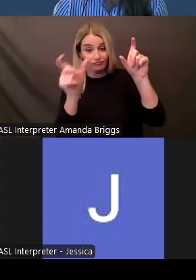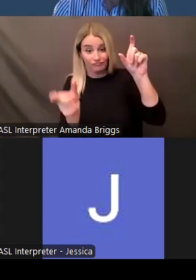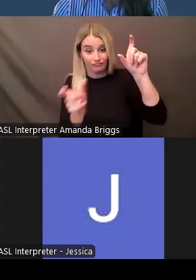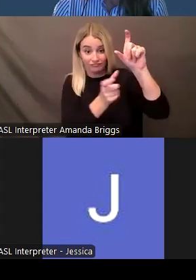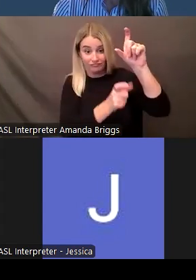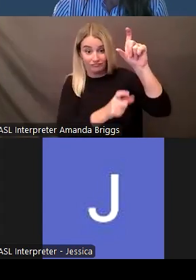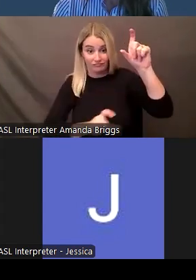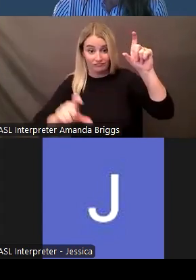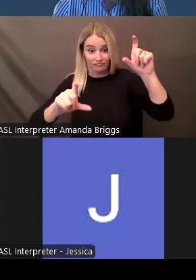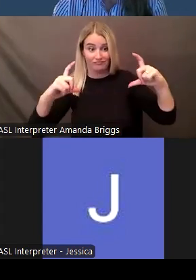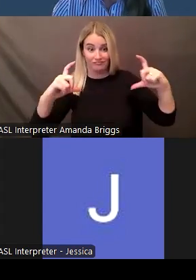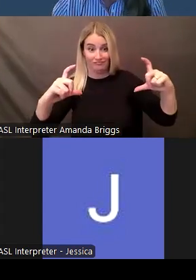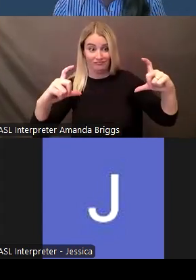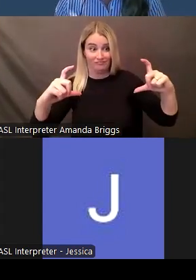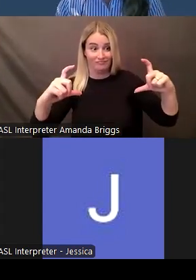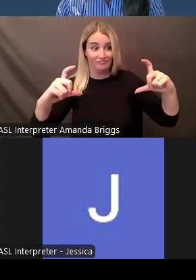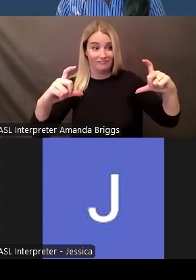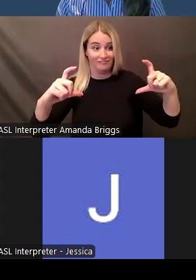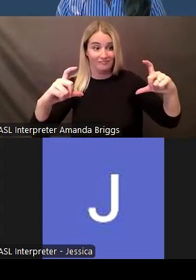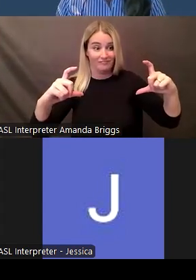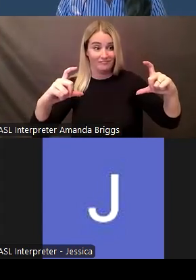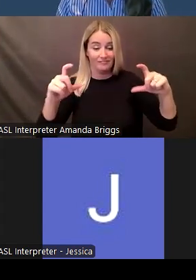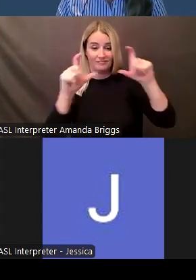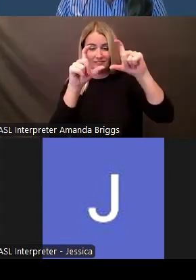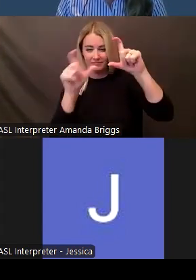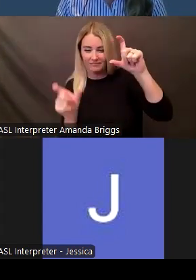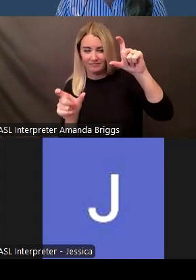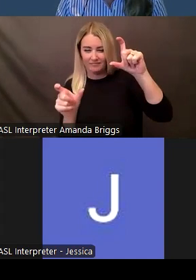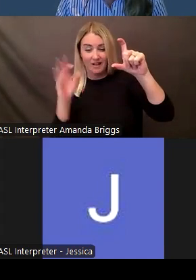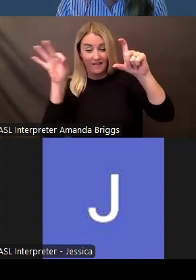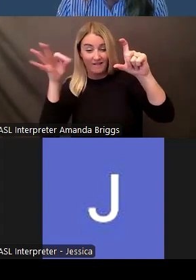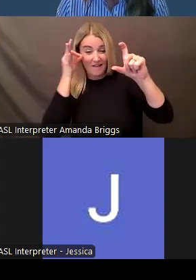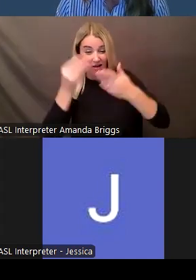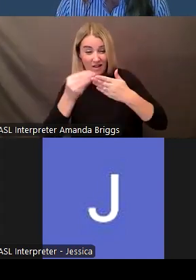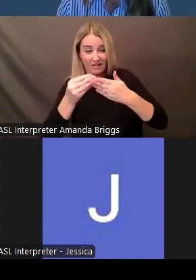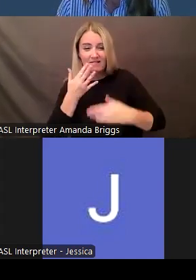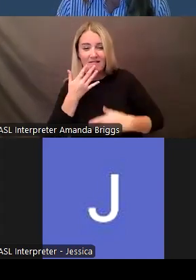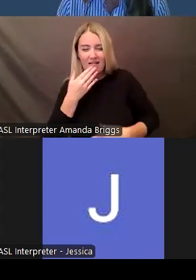that says federal funds make up over one third of California's state budget,